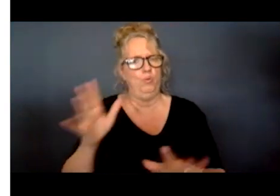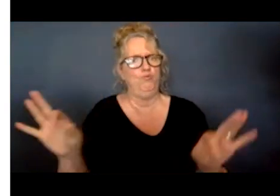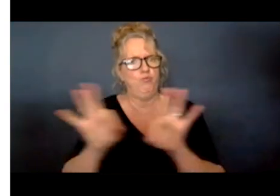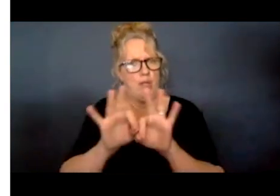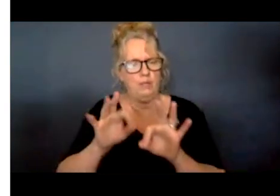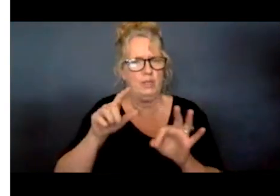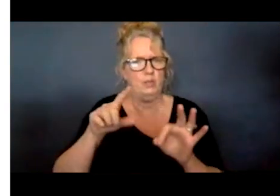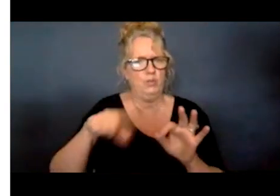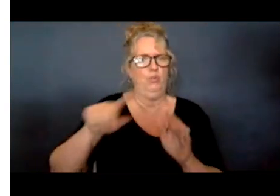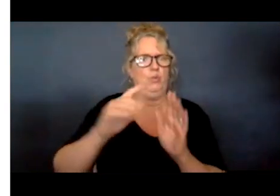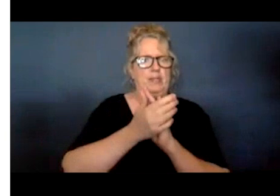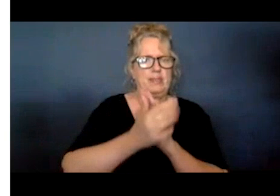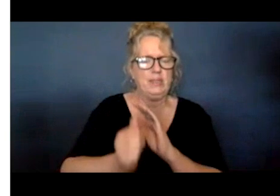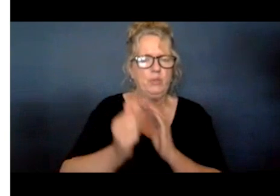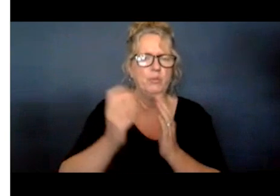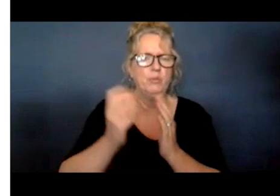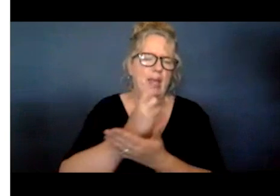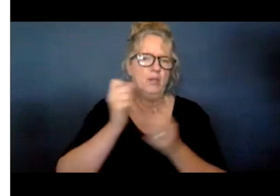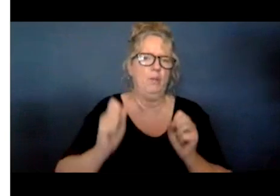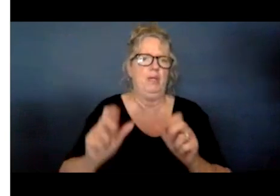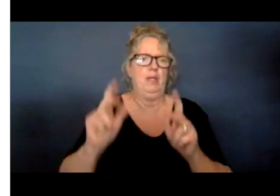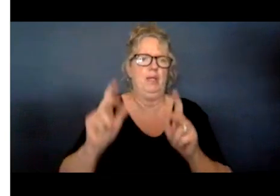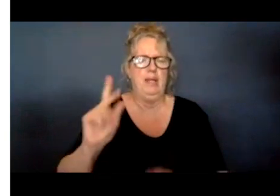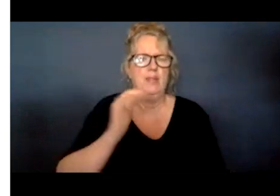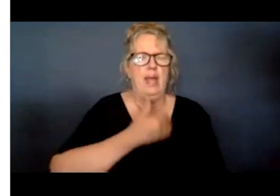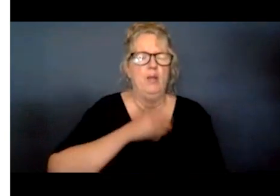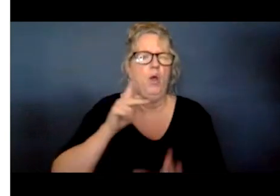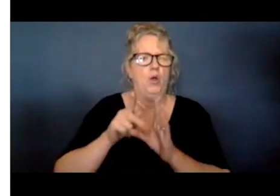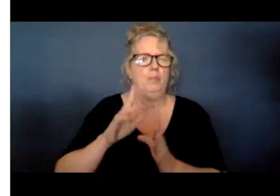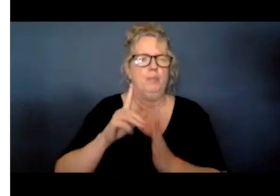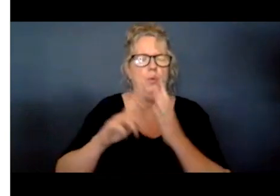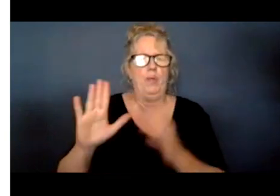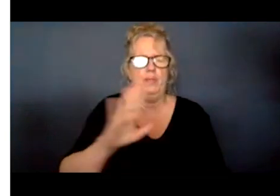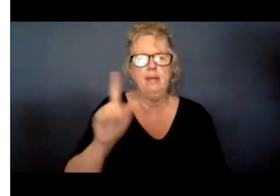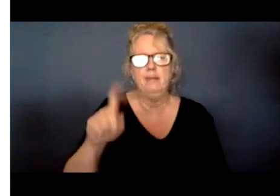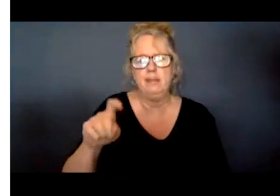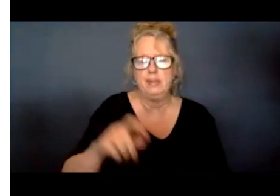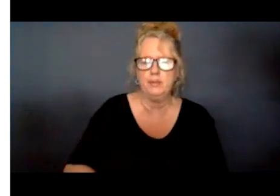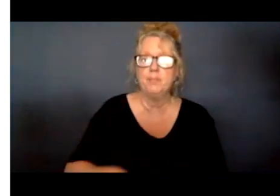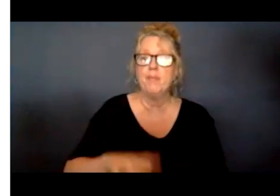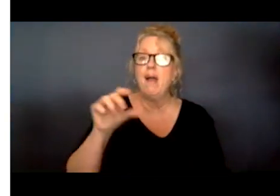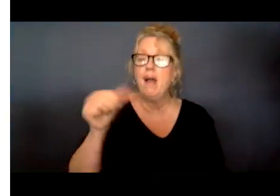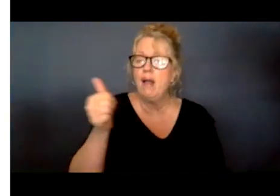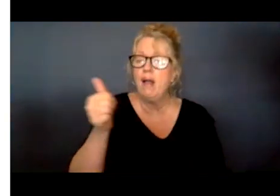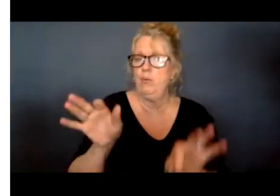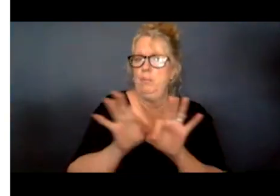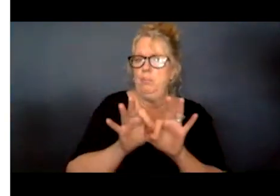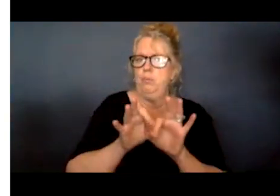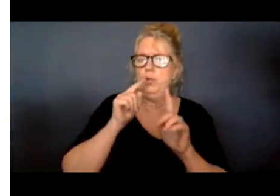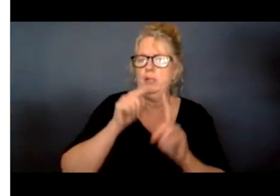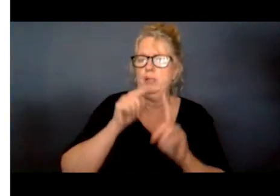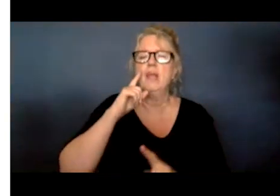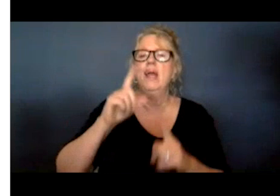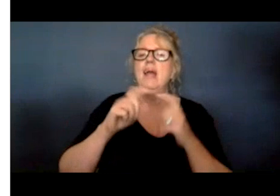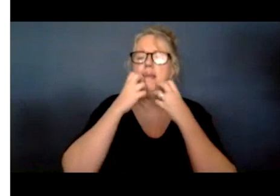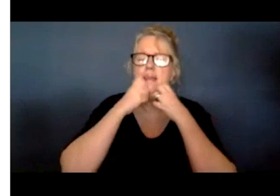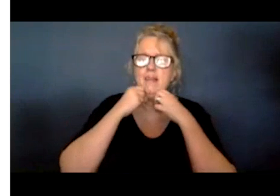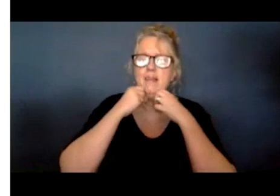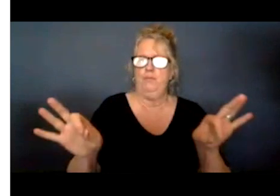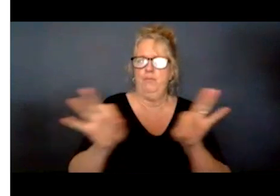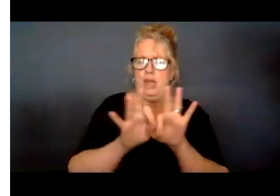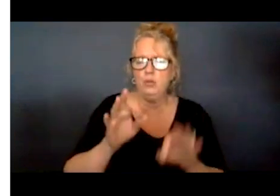skills and opportunities our participants need. Another key takeaway is the value of wraparound